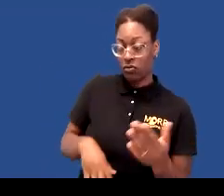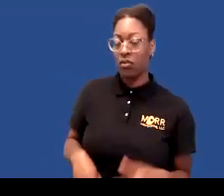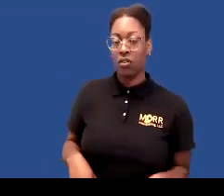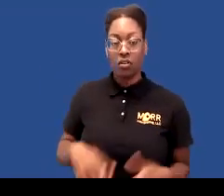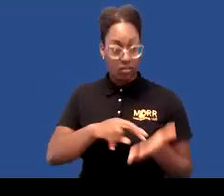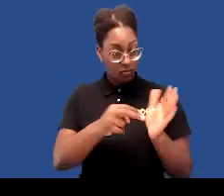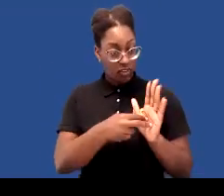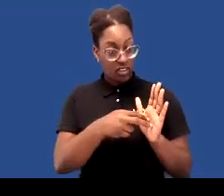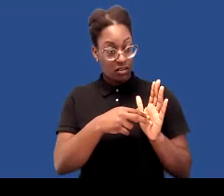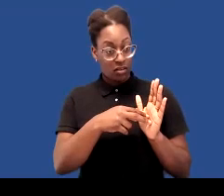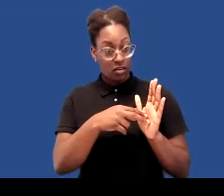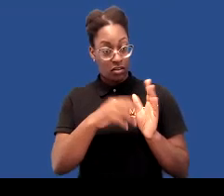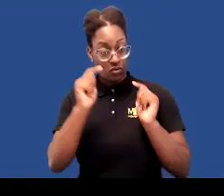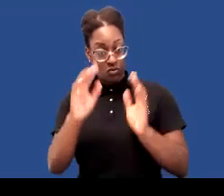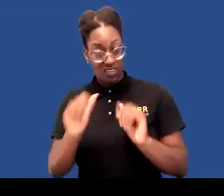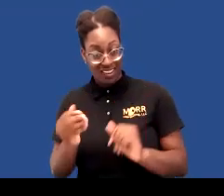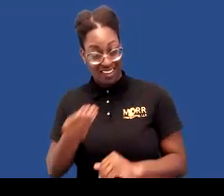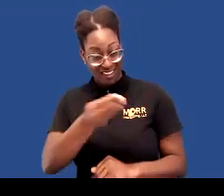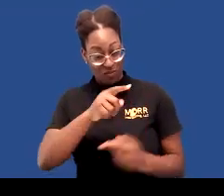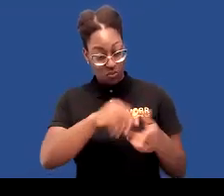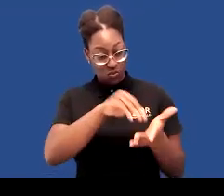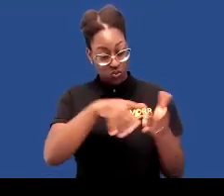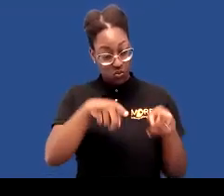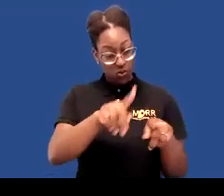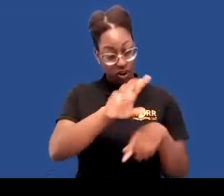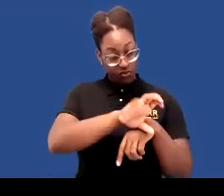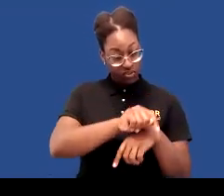within a consultation? [Elle, facilitator]: Yeah, do you have